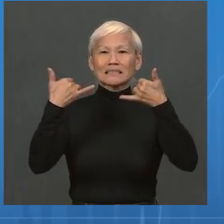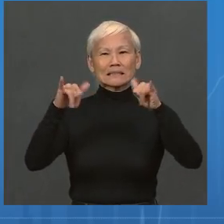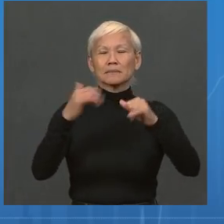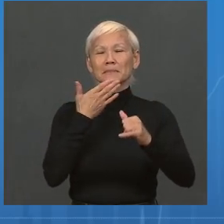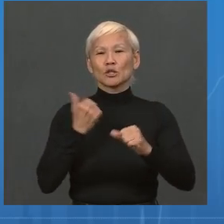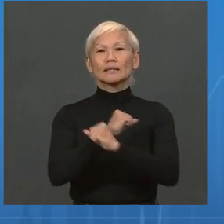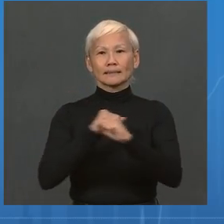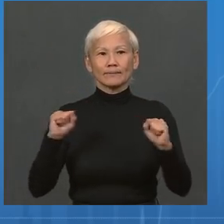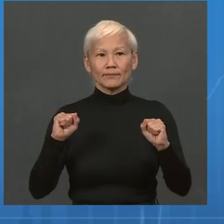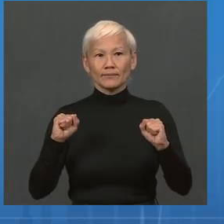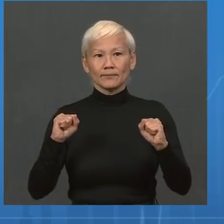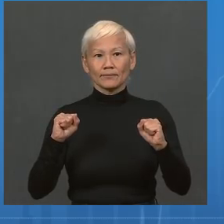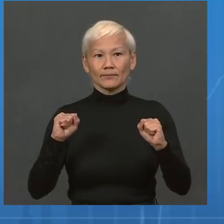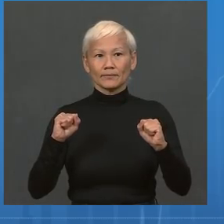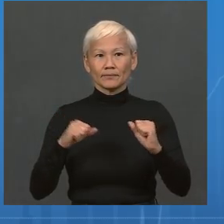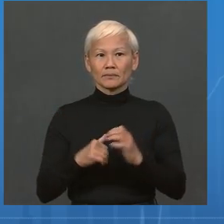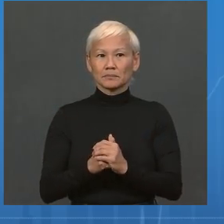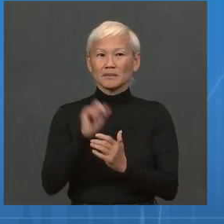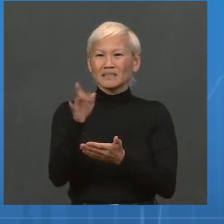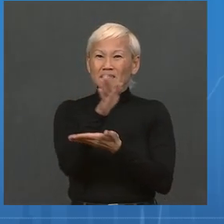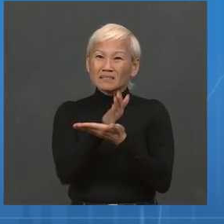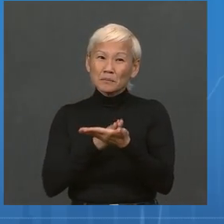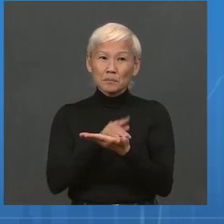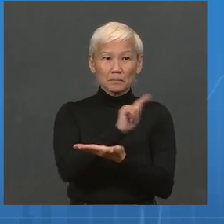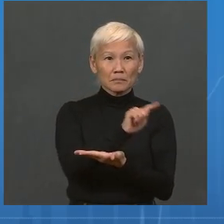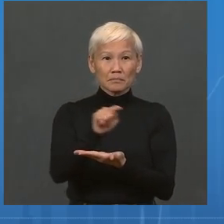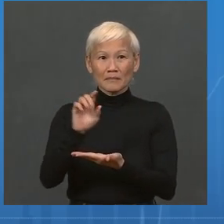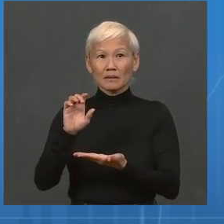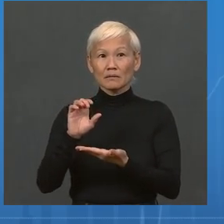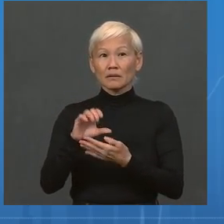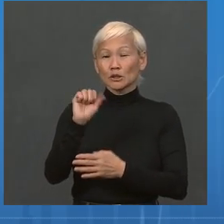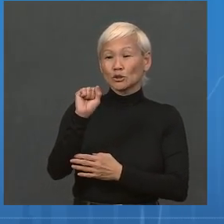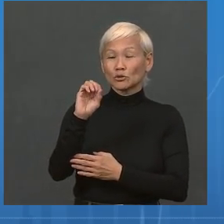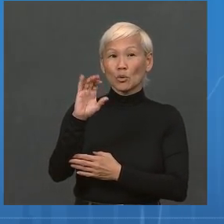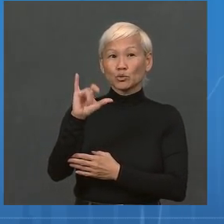there have been detrimental social and mental health impacts from this pandemic.